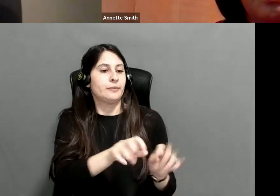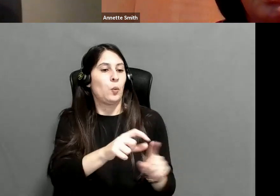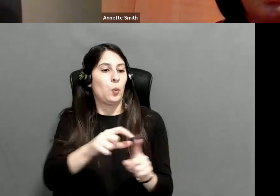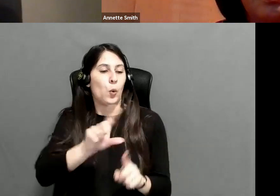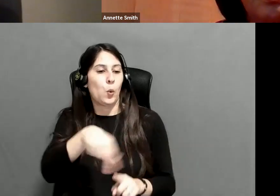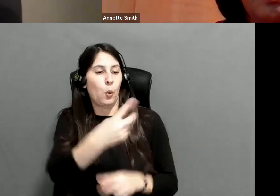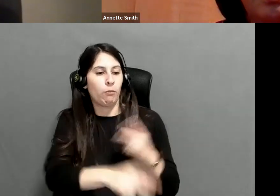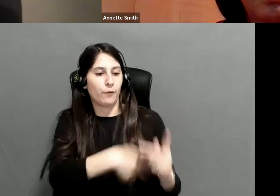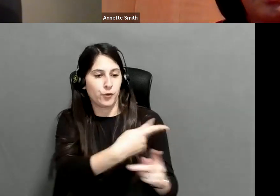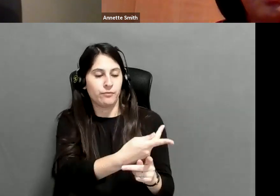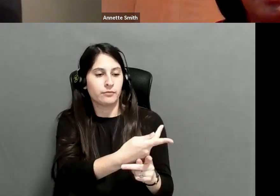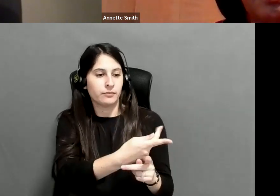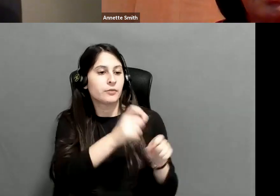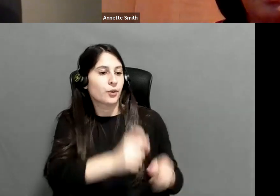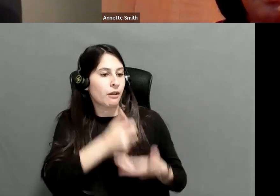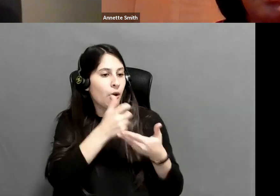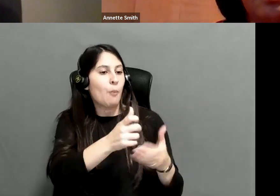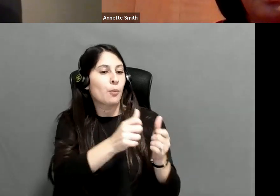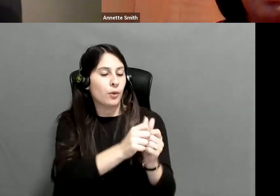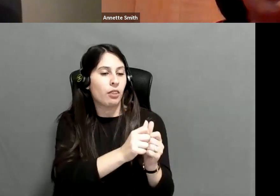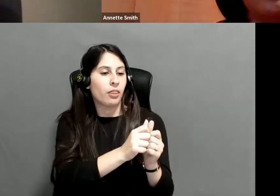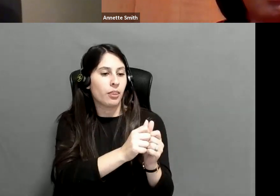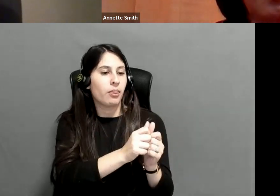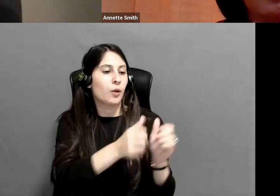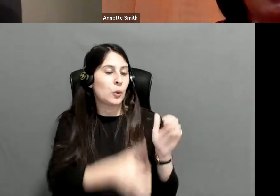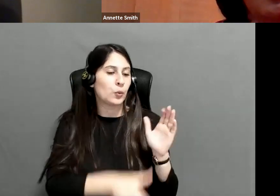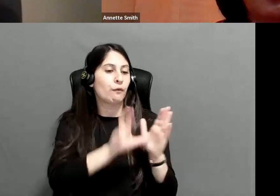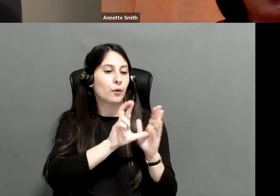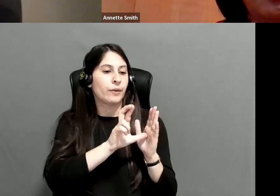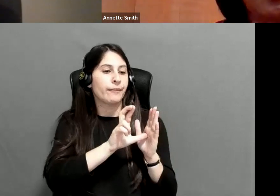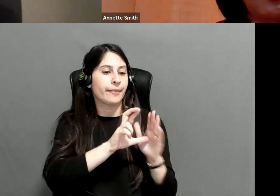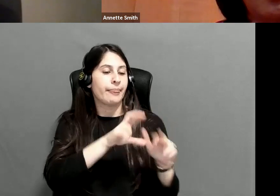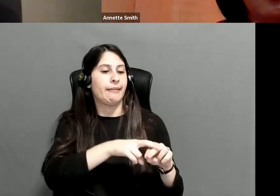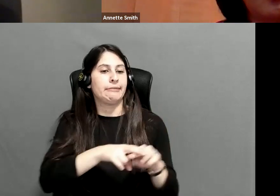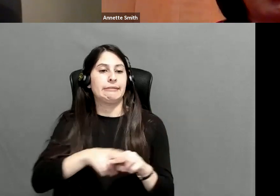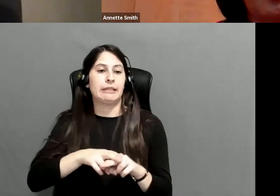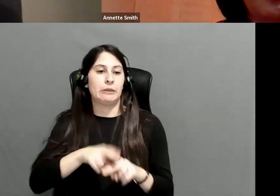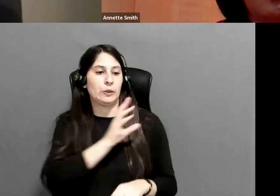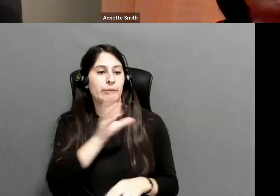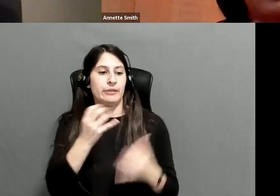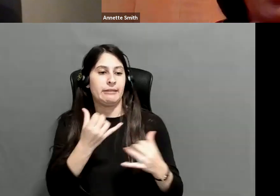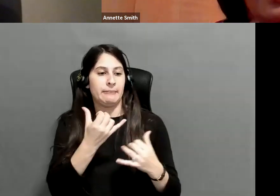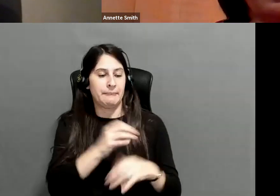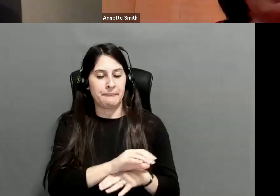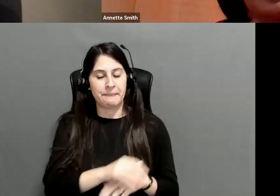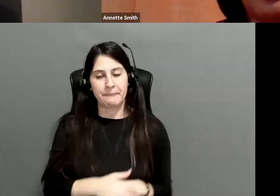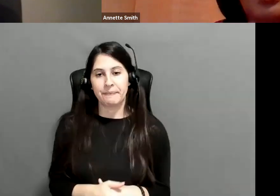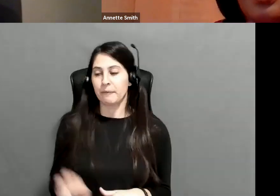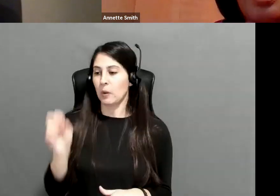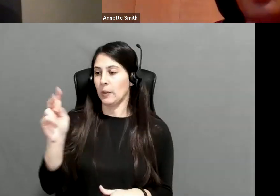option to Lauren and others who need the text only version to help assist